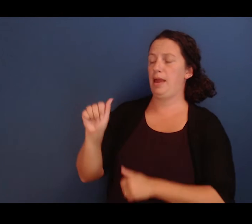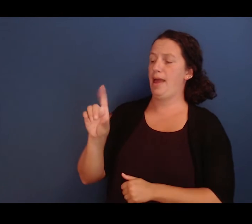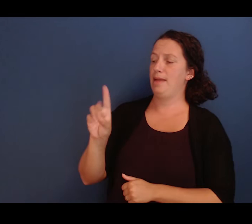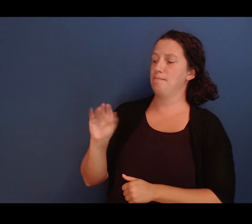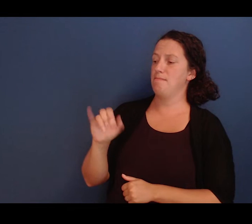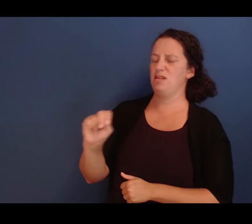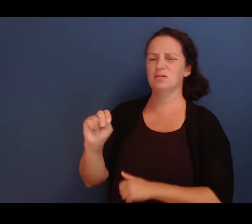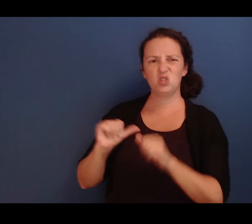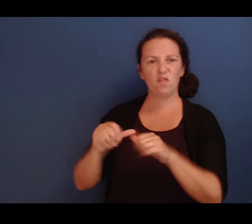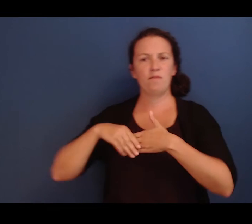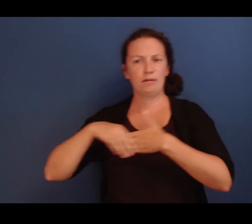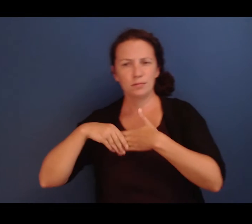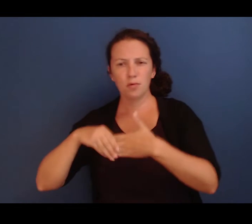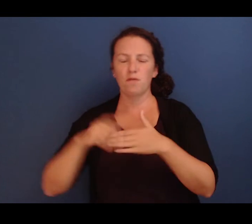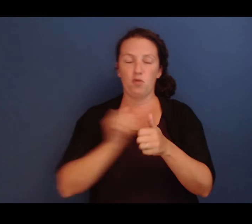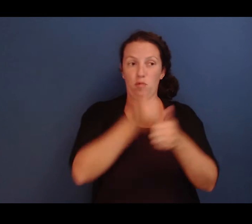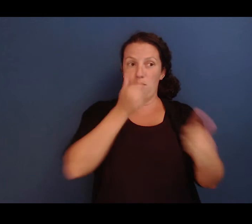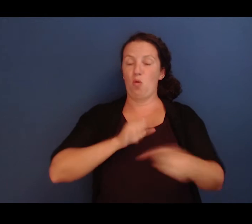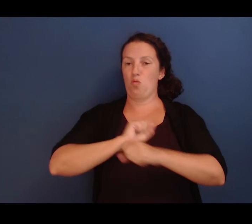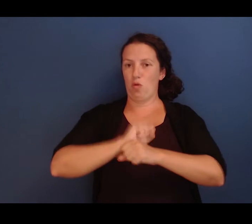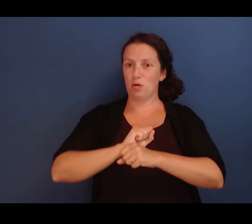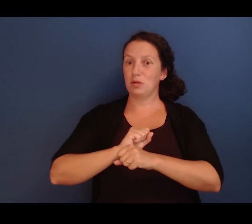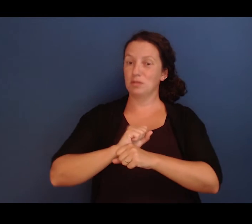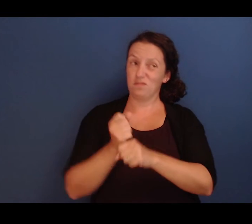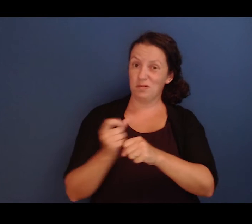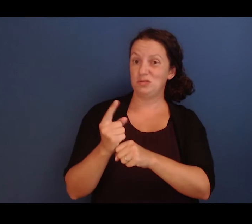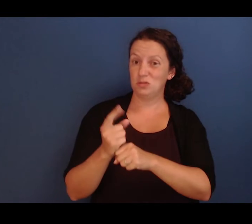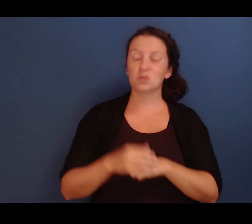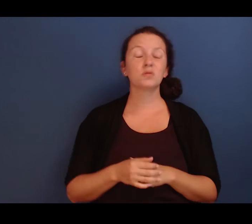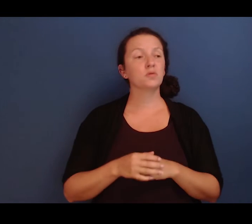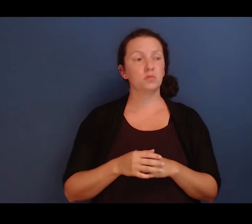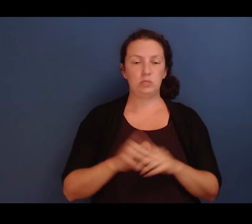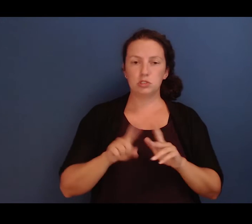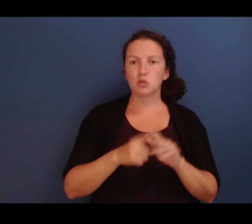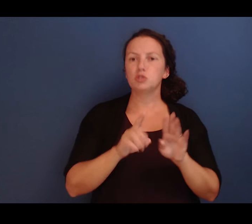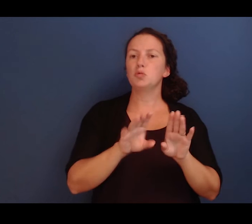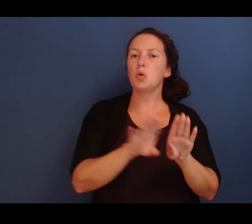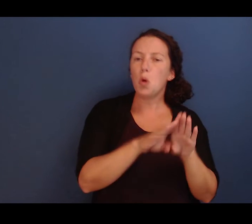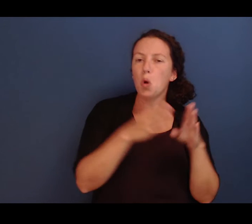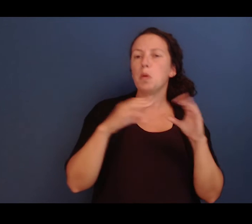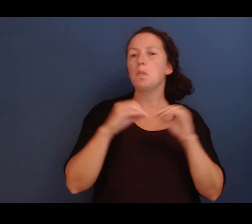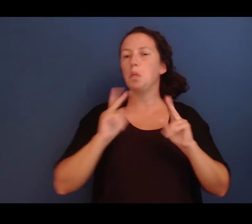in its approach to remote work in the upcoming year as we slowly open campuses and centers.